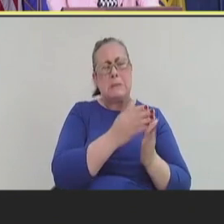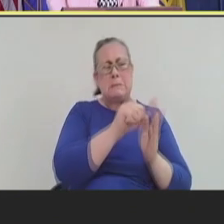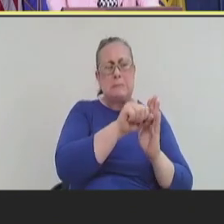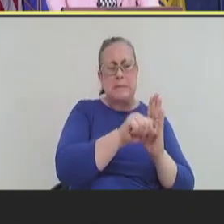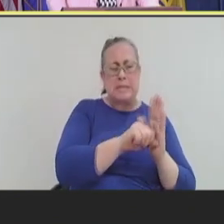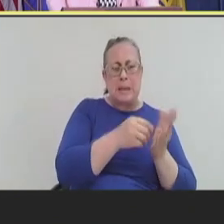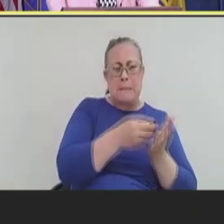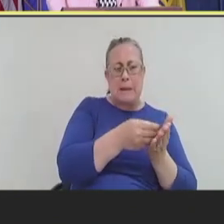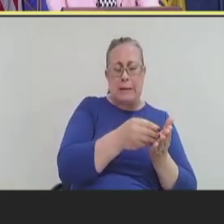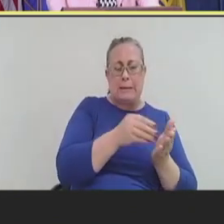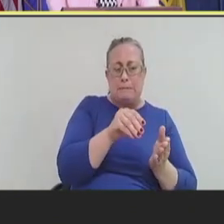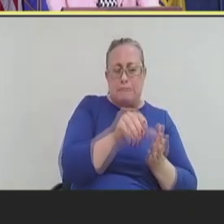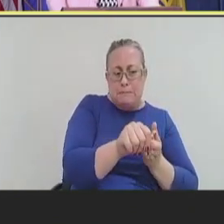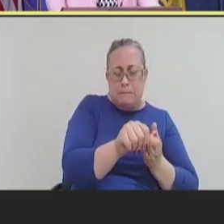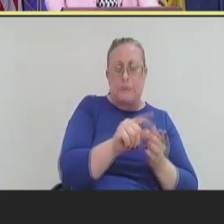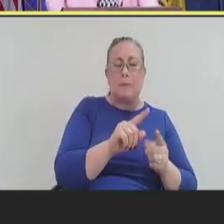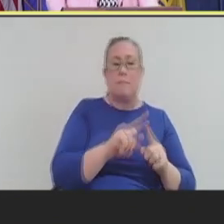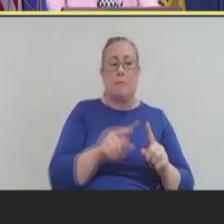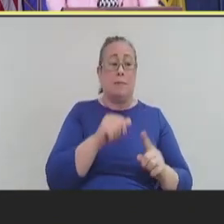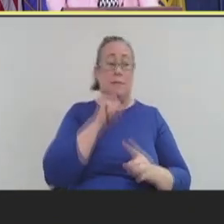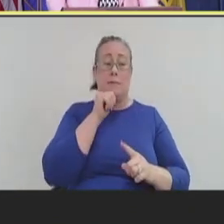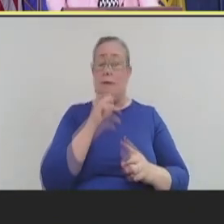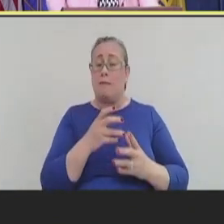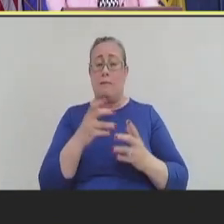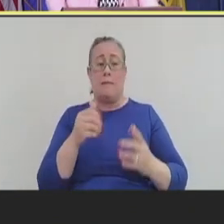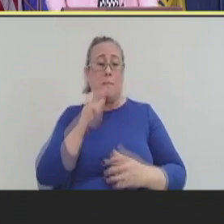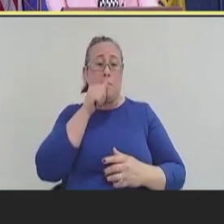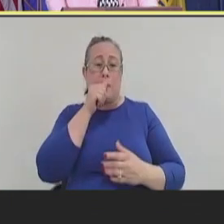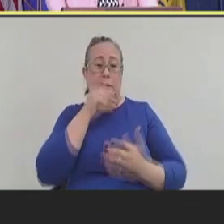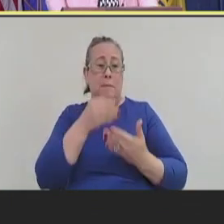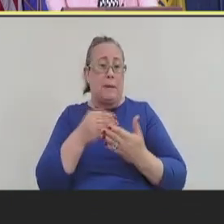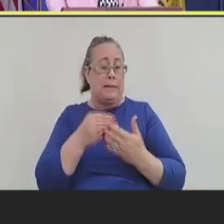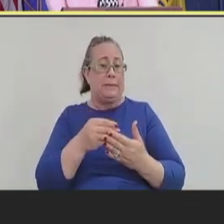but there's not a lot of private dollars out there that have gone to these systems,